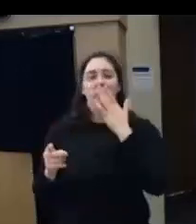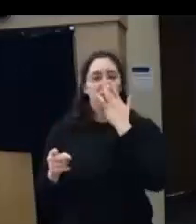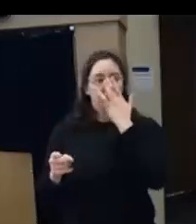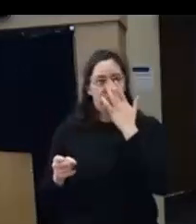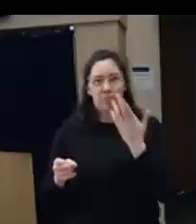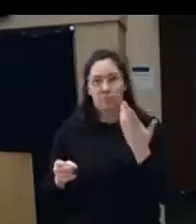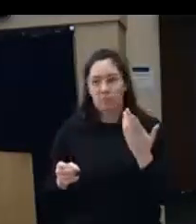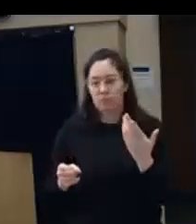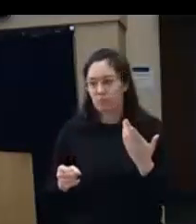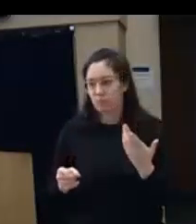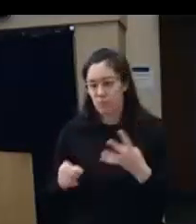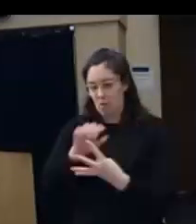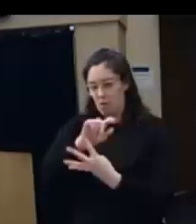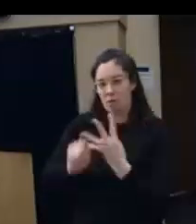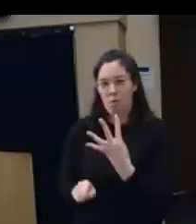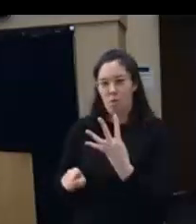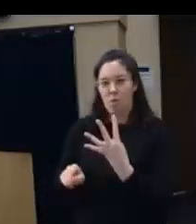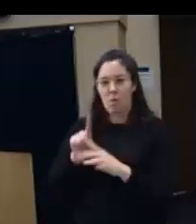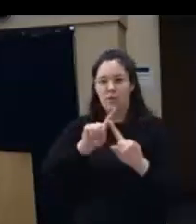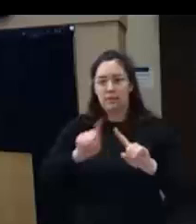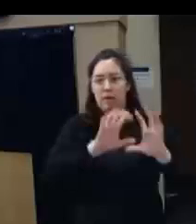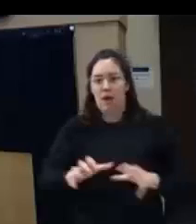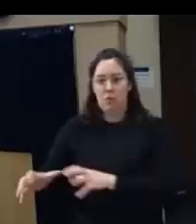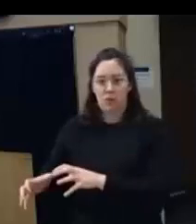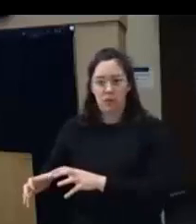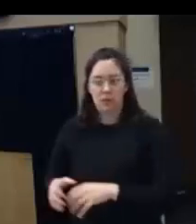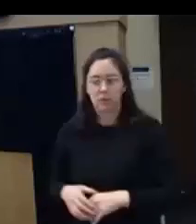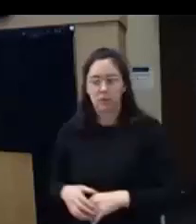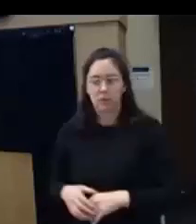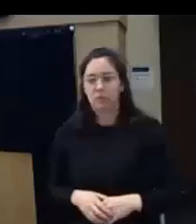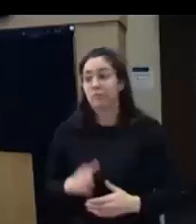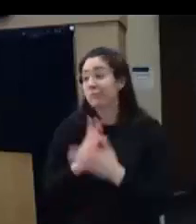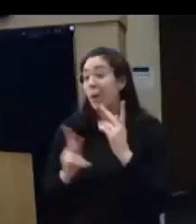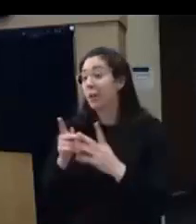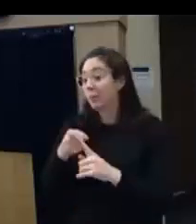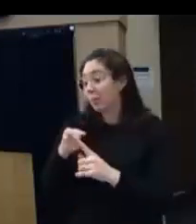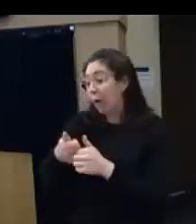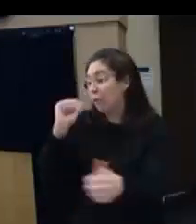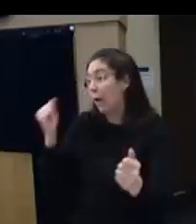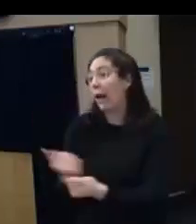of all four of the potential categories so some people will avoid doing everything there are other